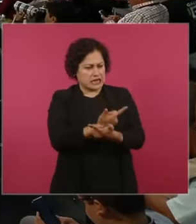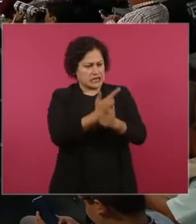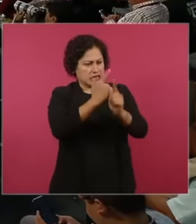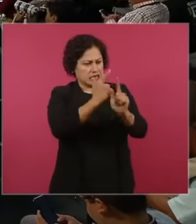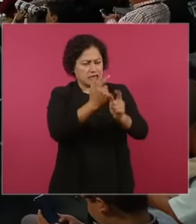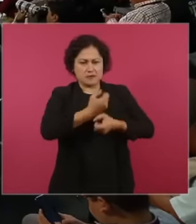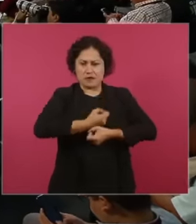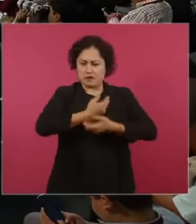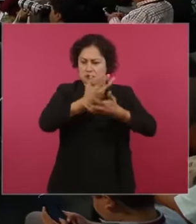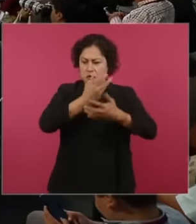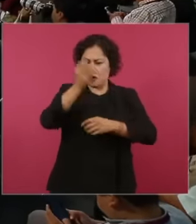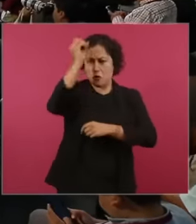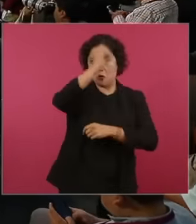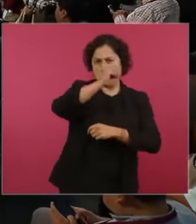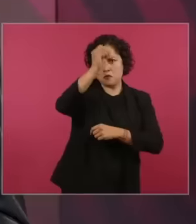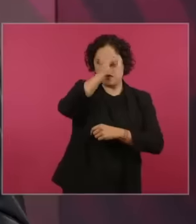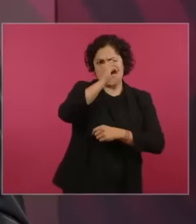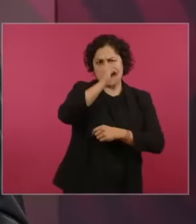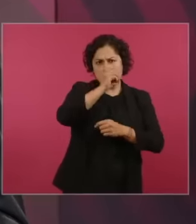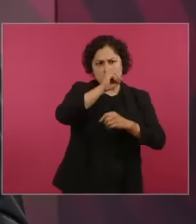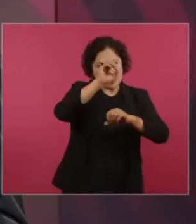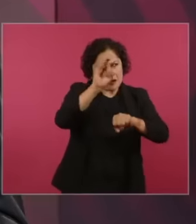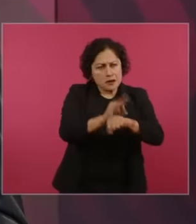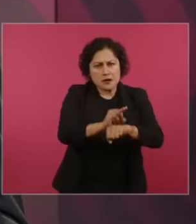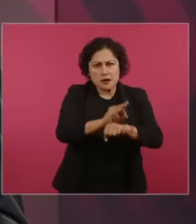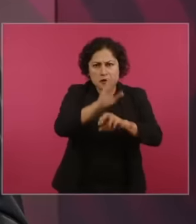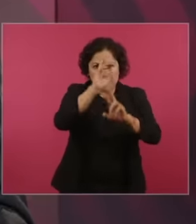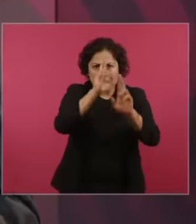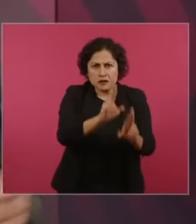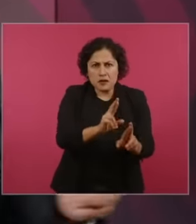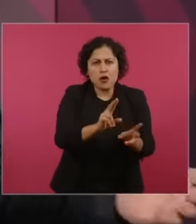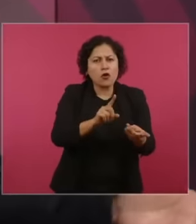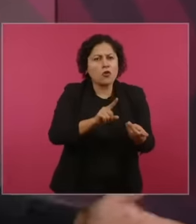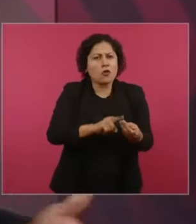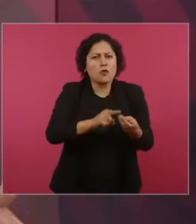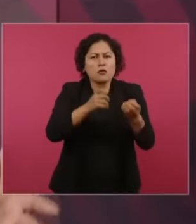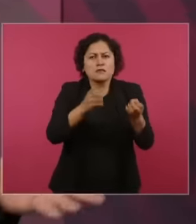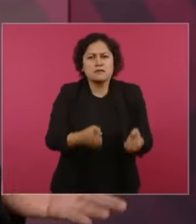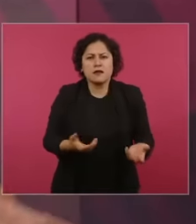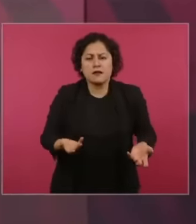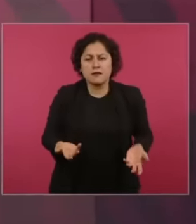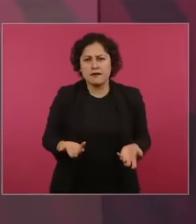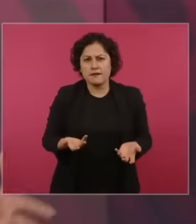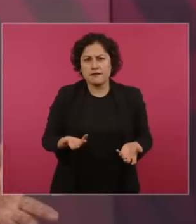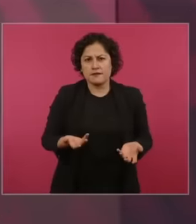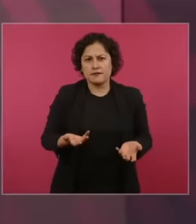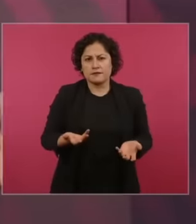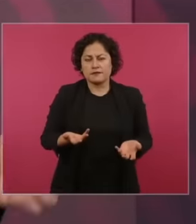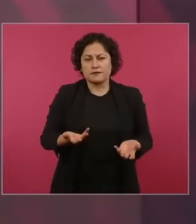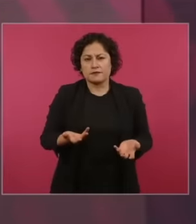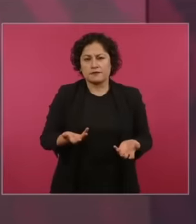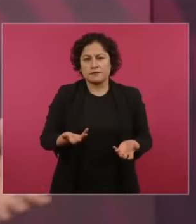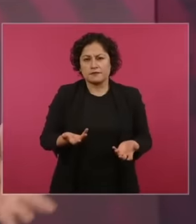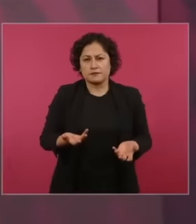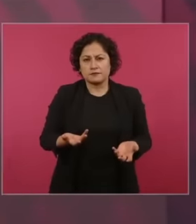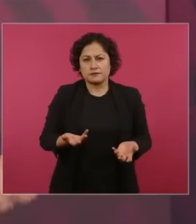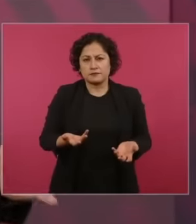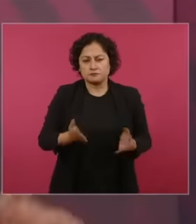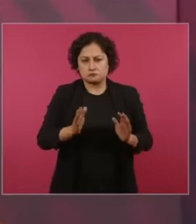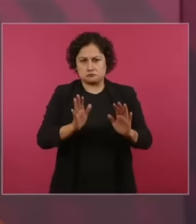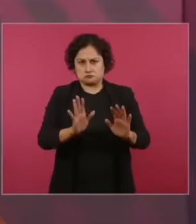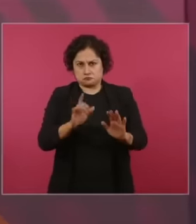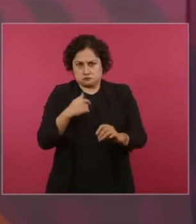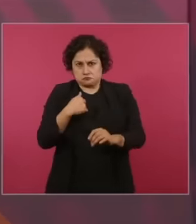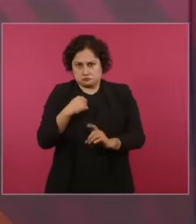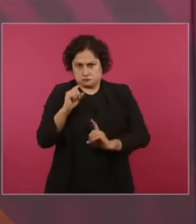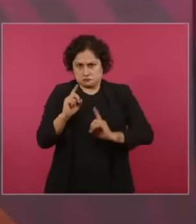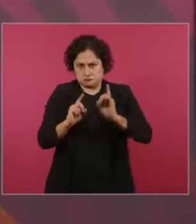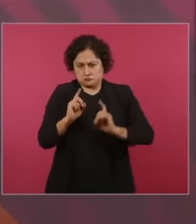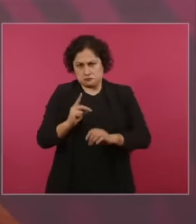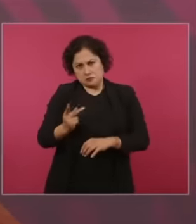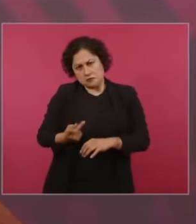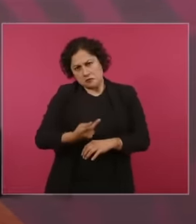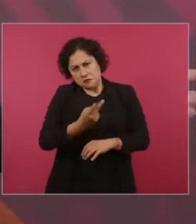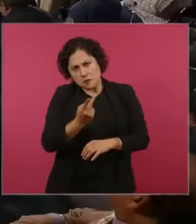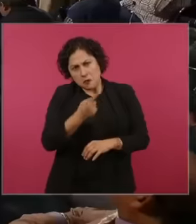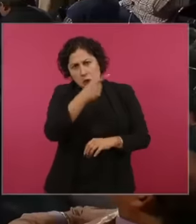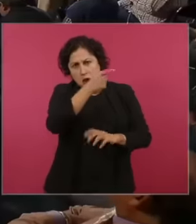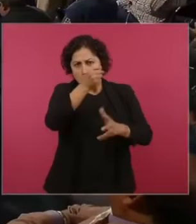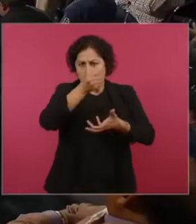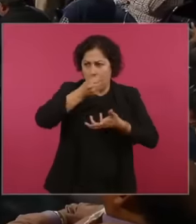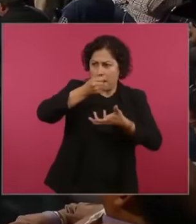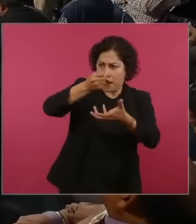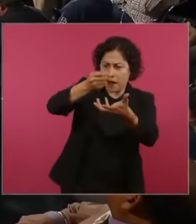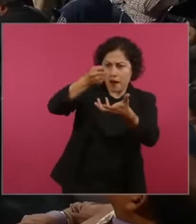ideas and how is it that they allocate so much money to war and not They allocate